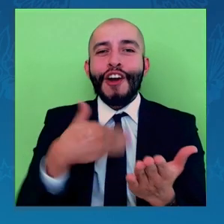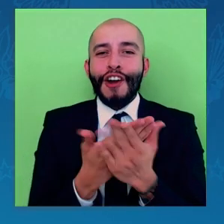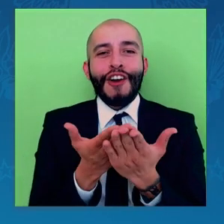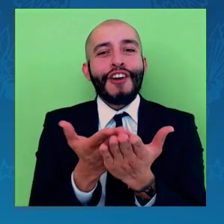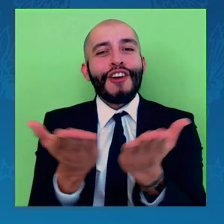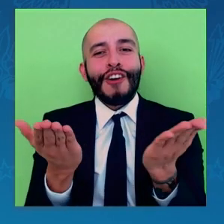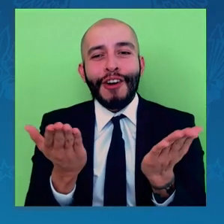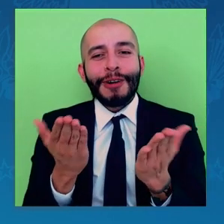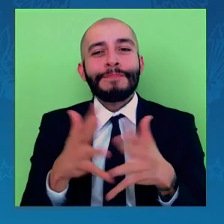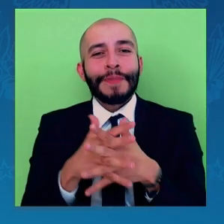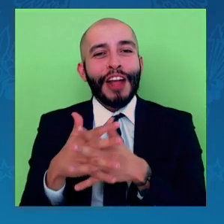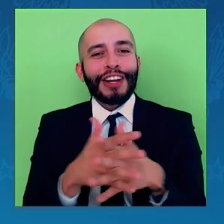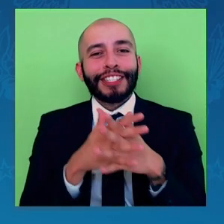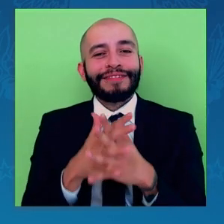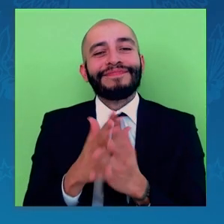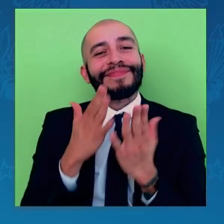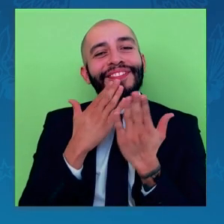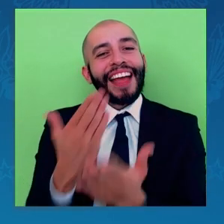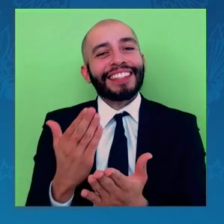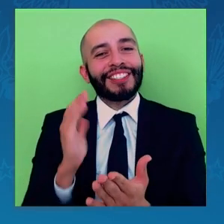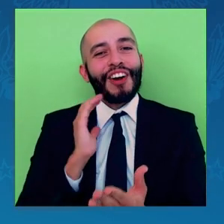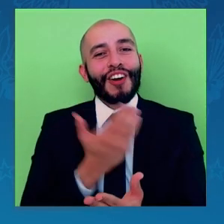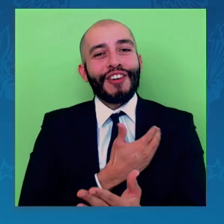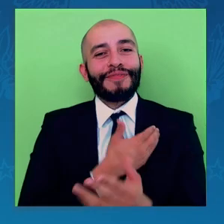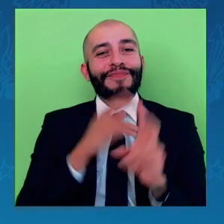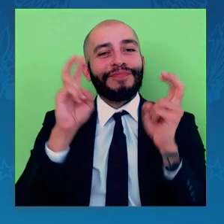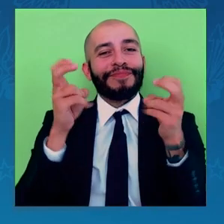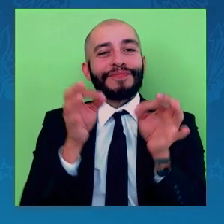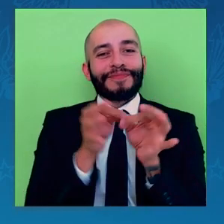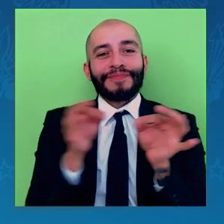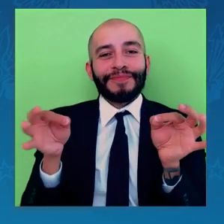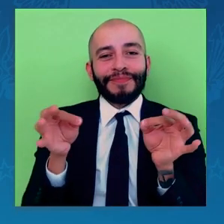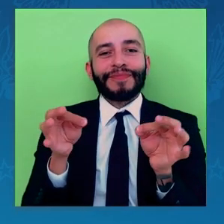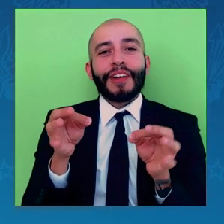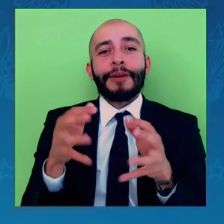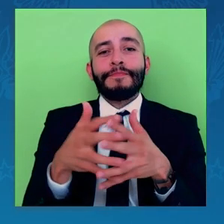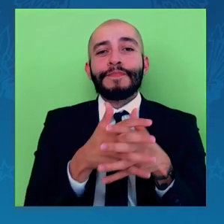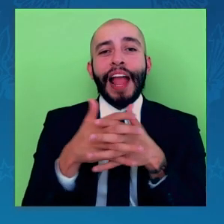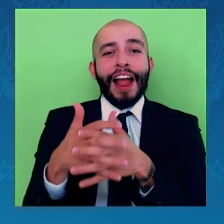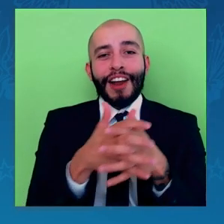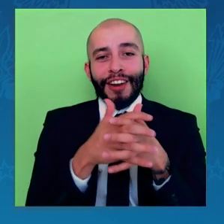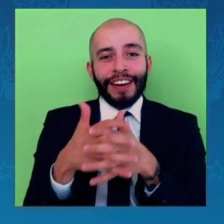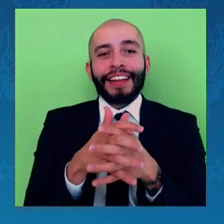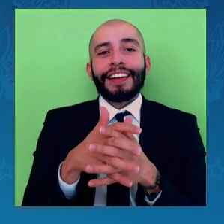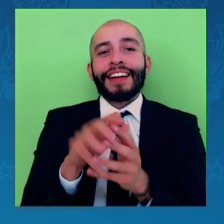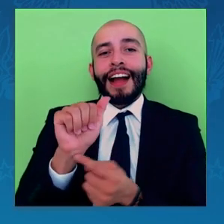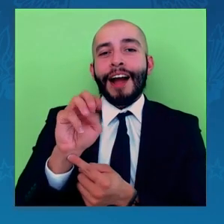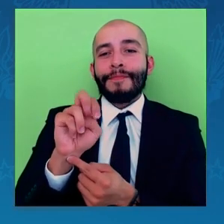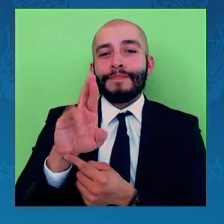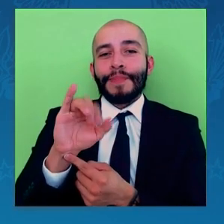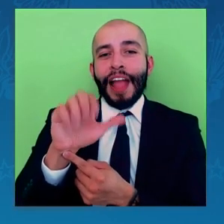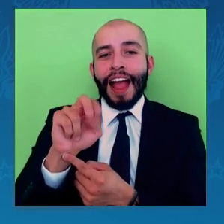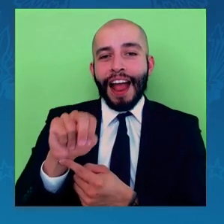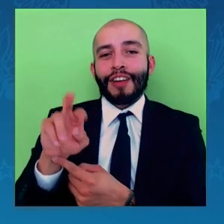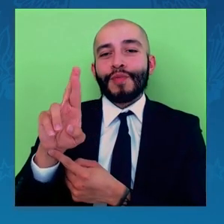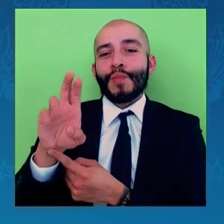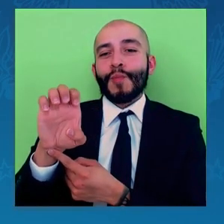we will invest one and a half billion dollars to help us do just that with these funds.